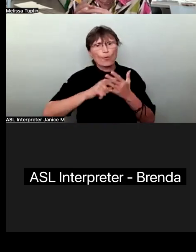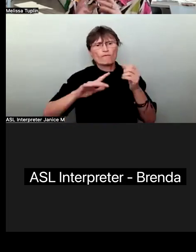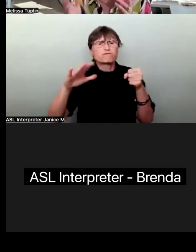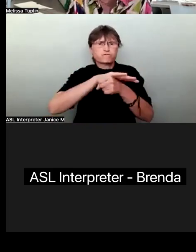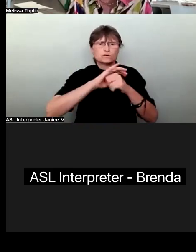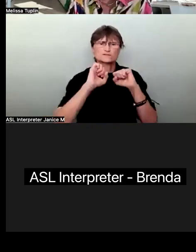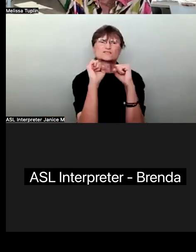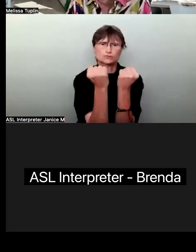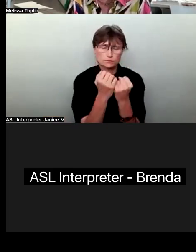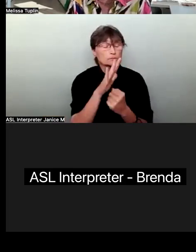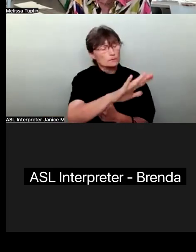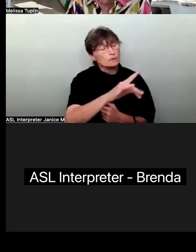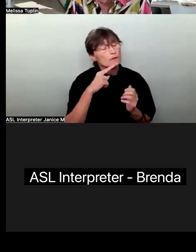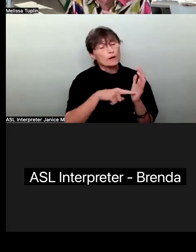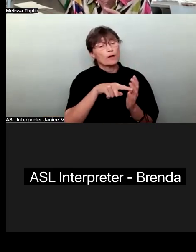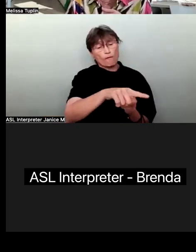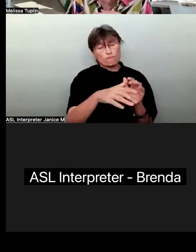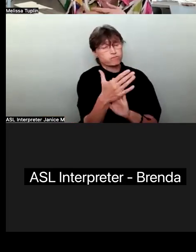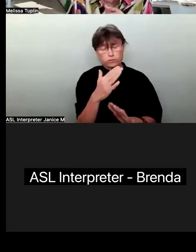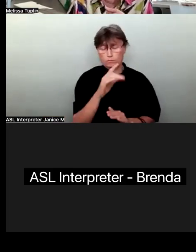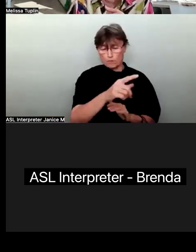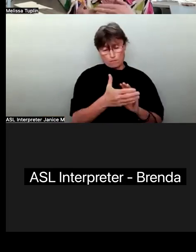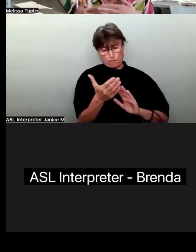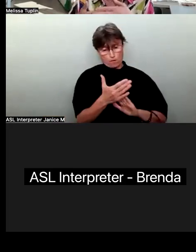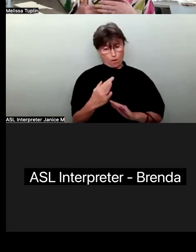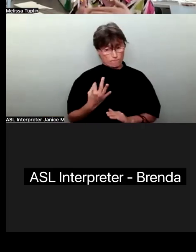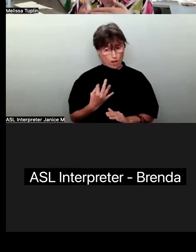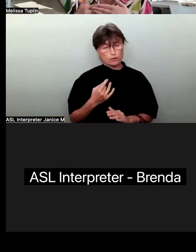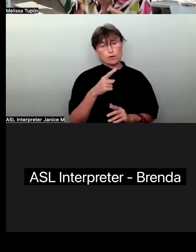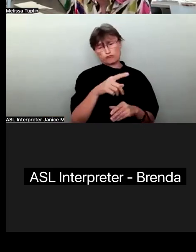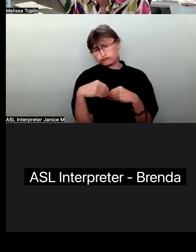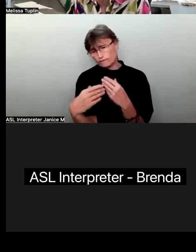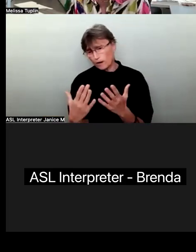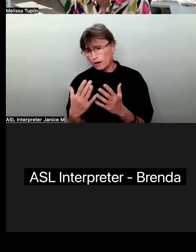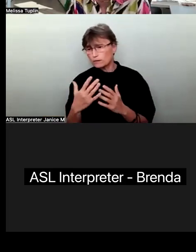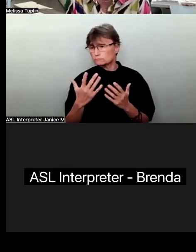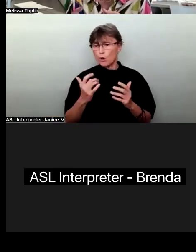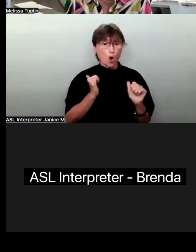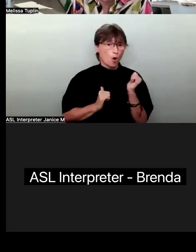entirely volunteer-run that presents concerts by professional artists,